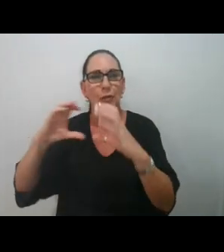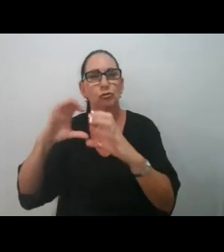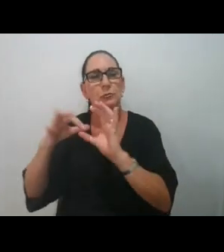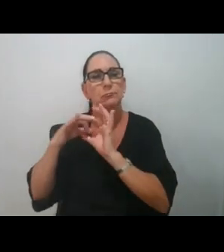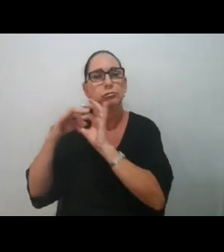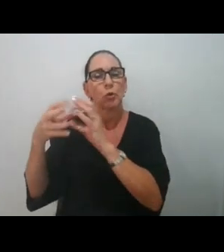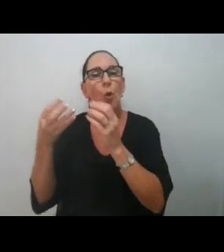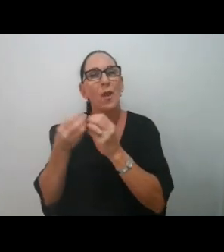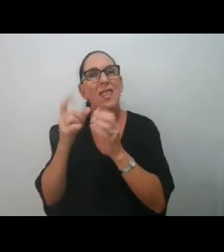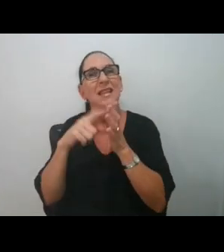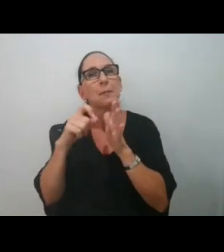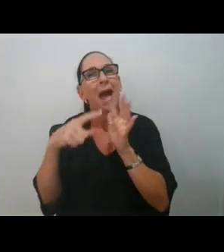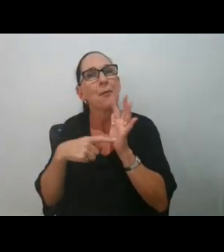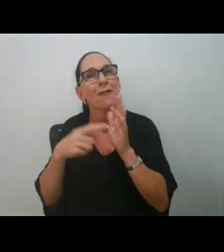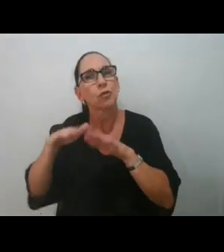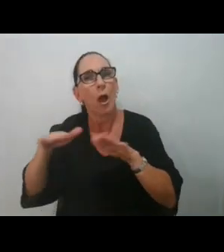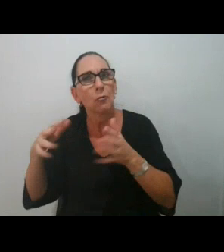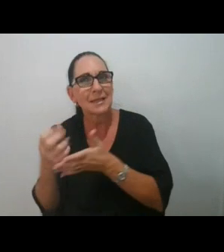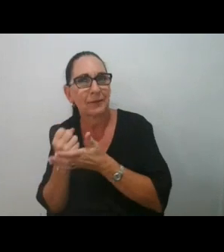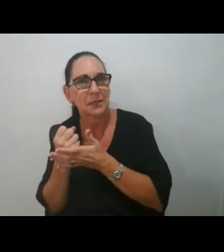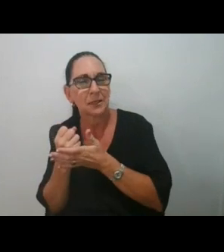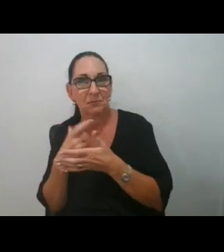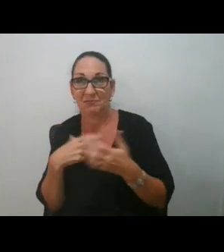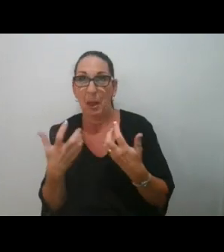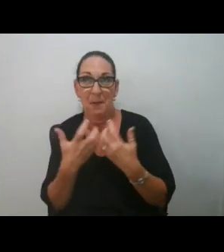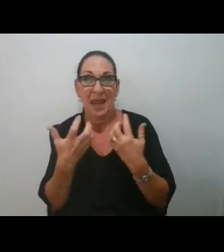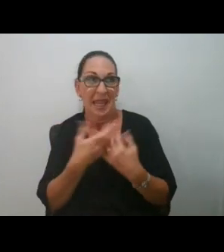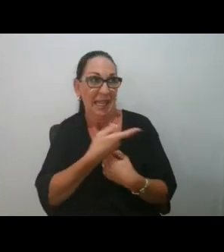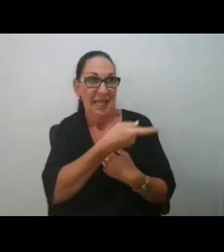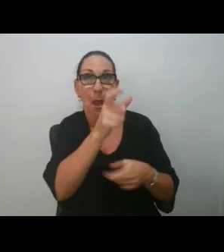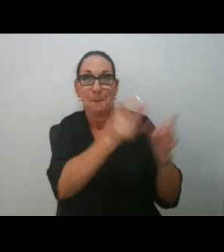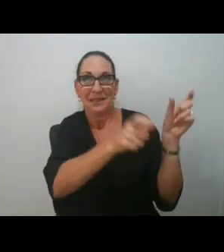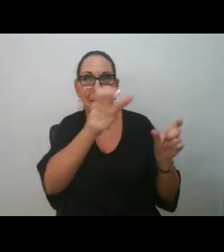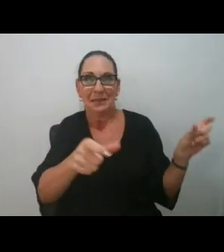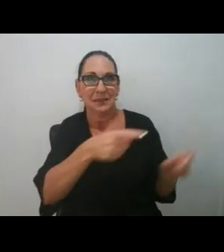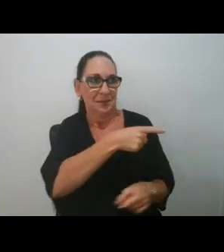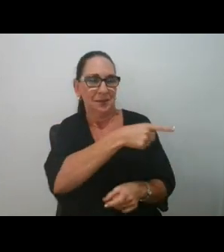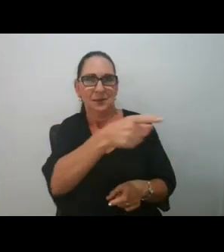a large number of participants who have had children um that have a Department of Child